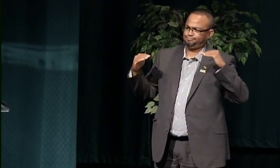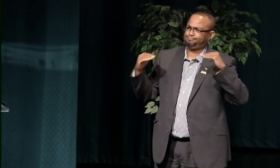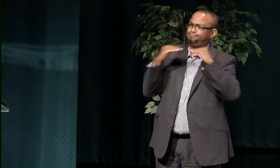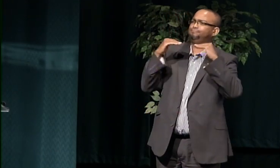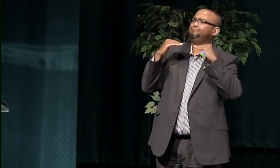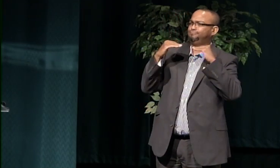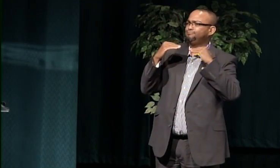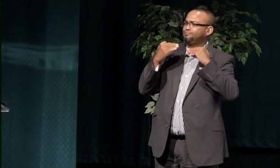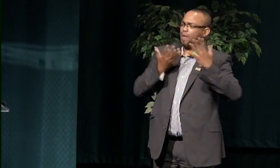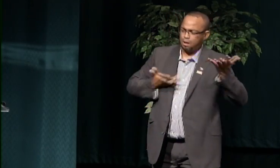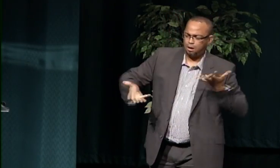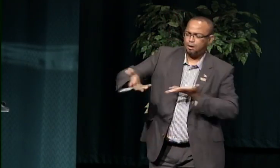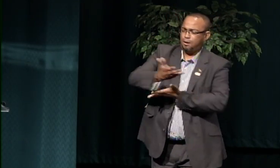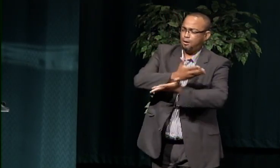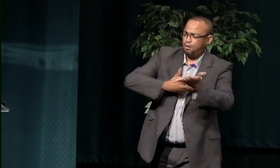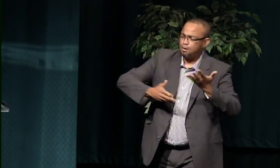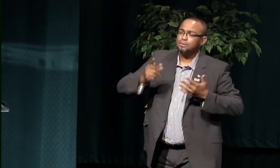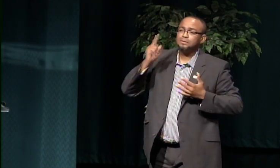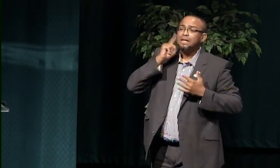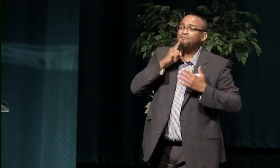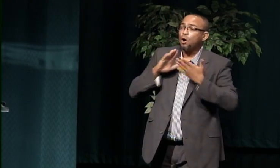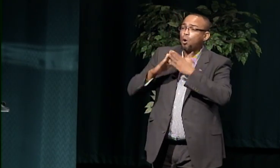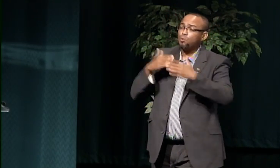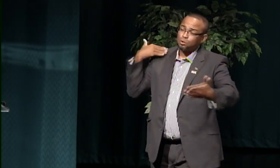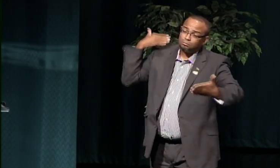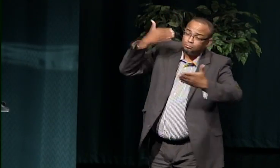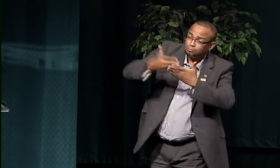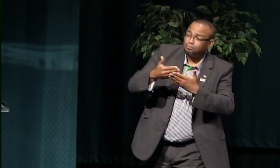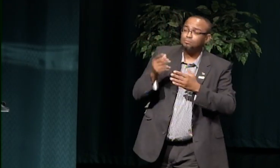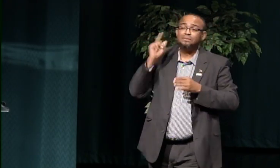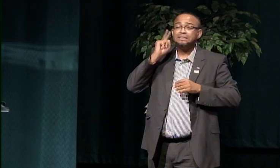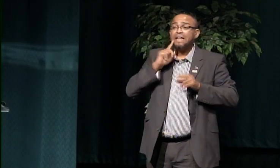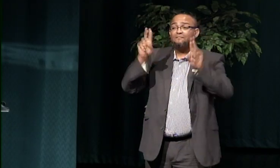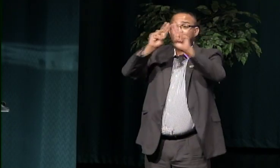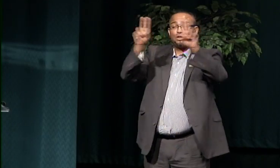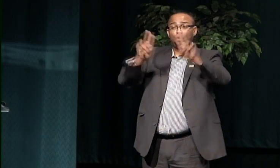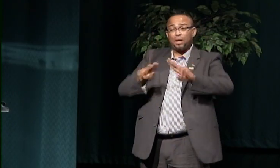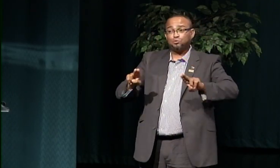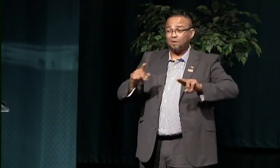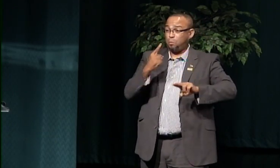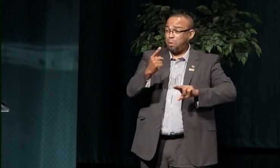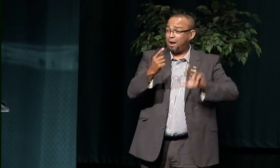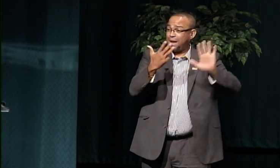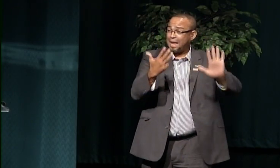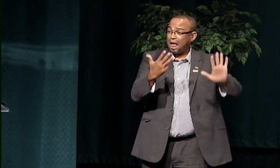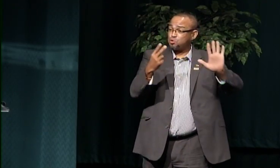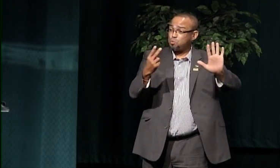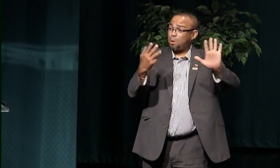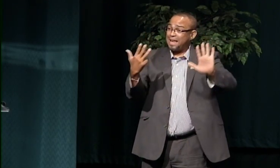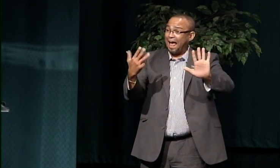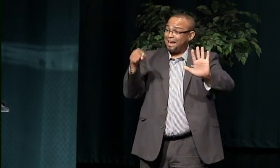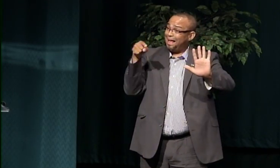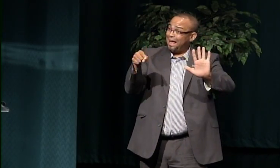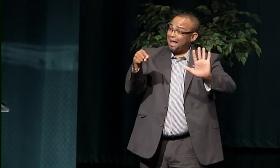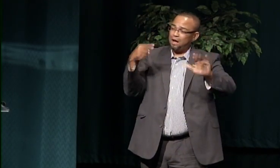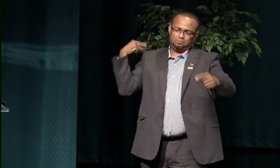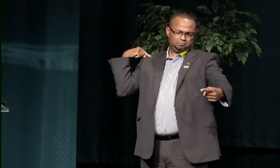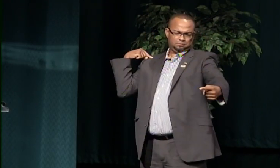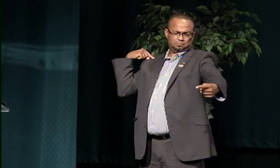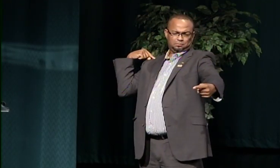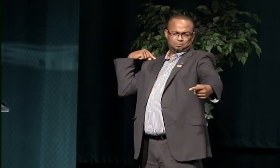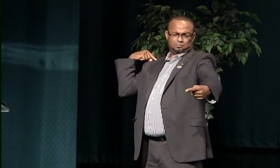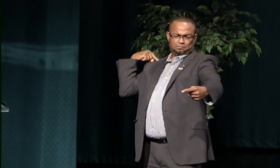We also created laws for equity between men and women.